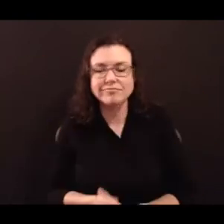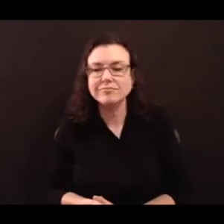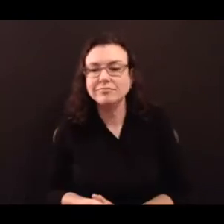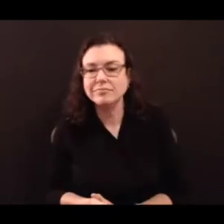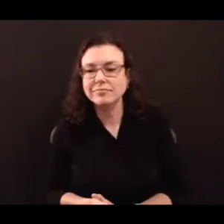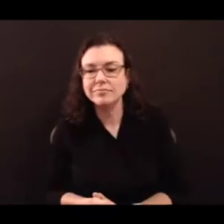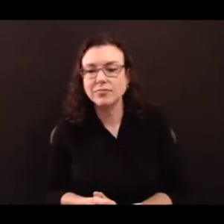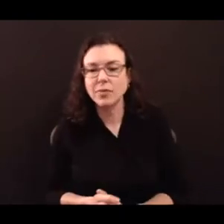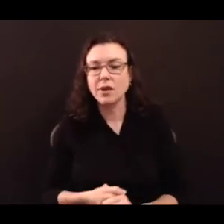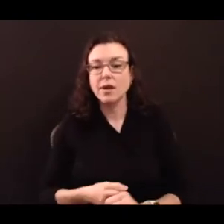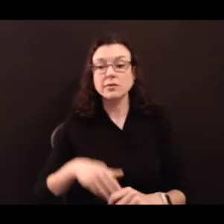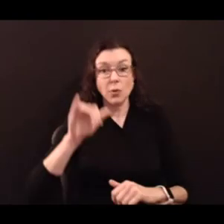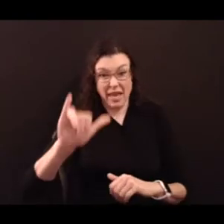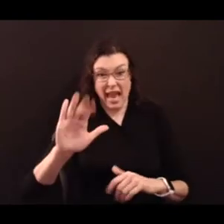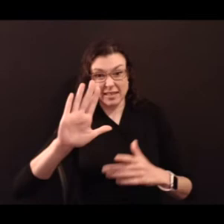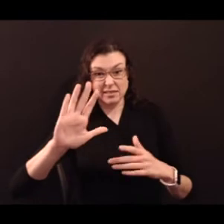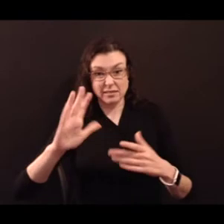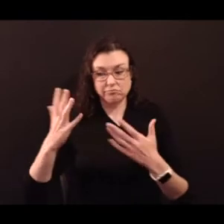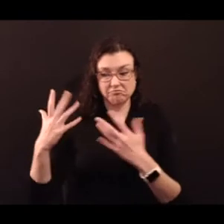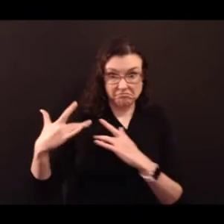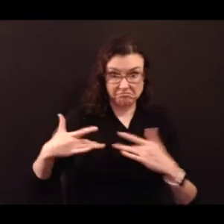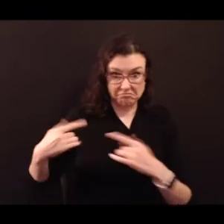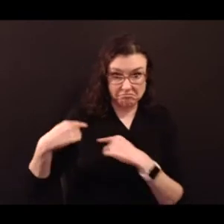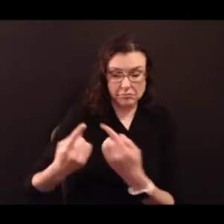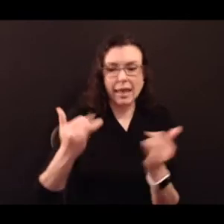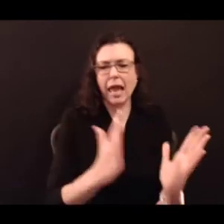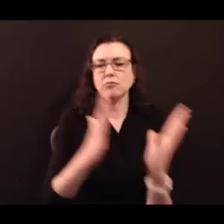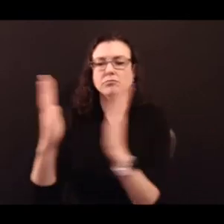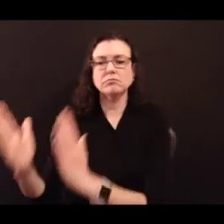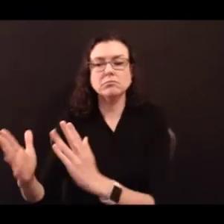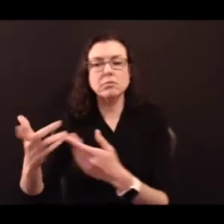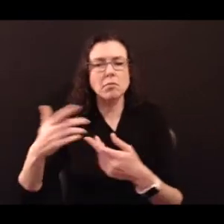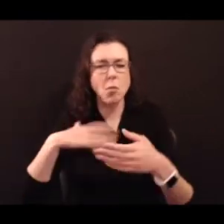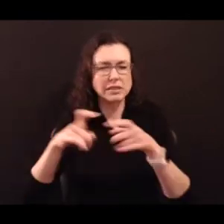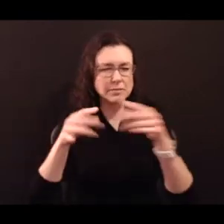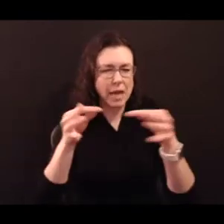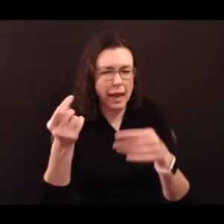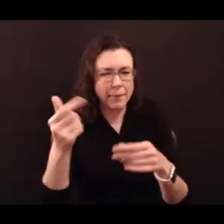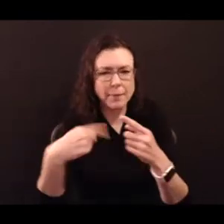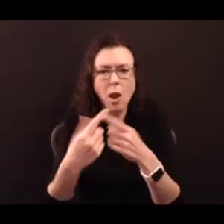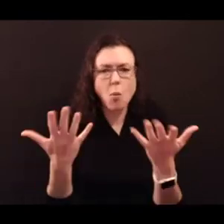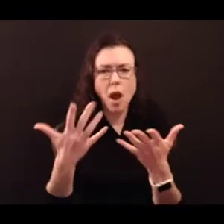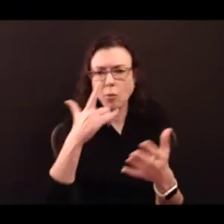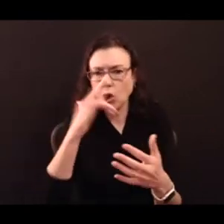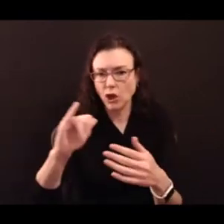actions. So that’s our progress so far. Moving on, I want to explain a bit about what